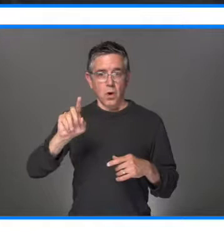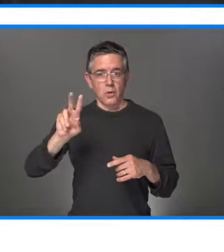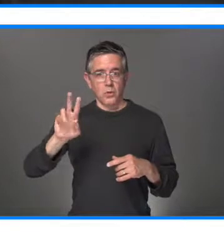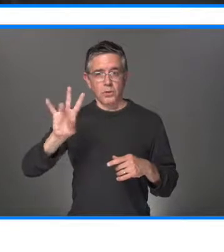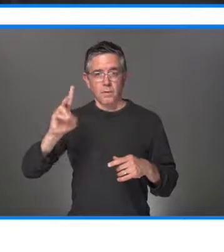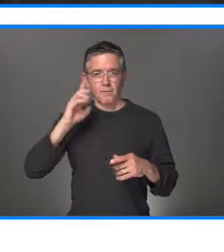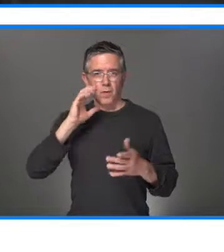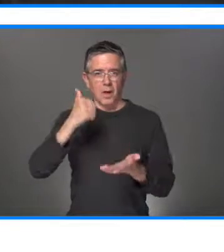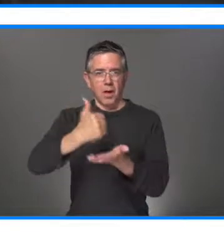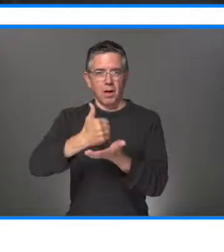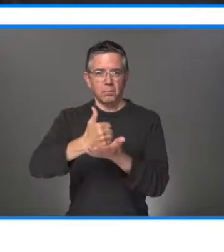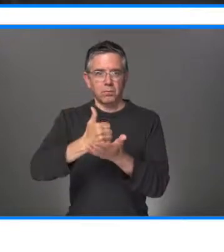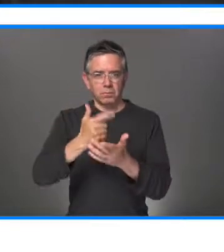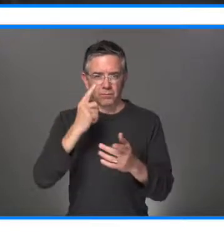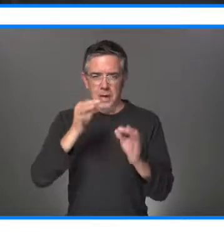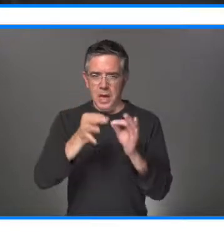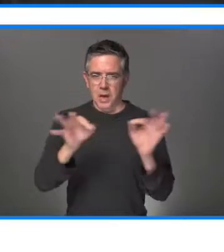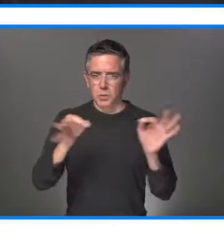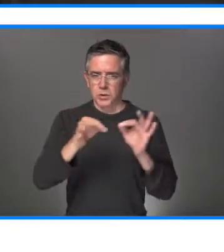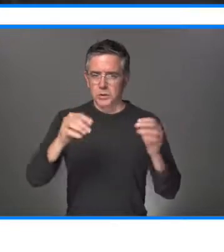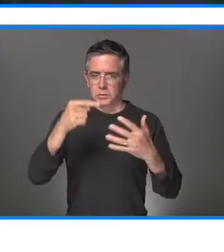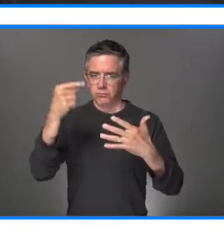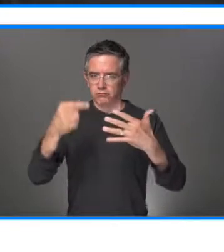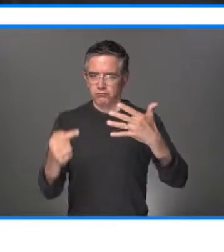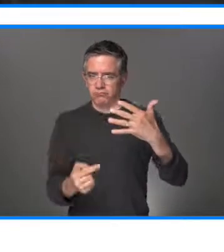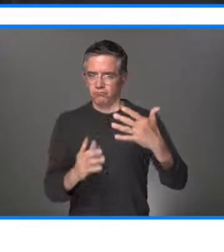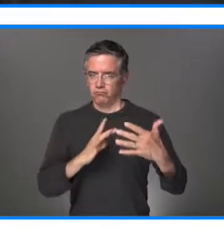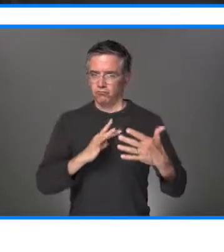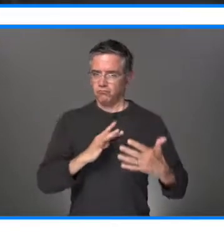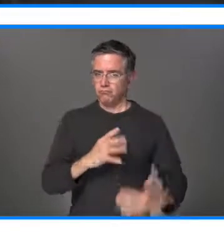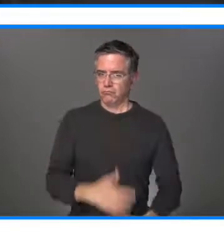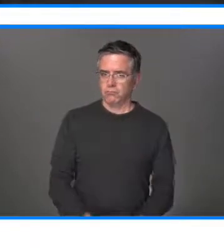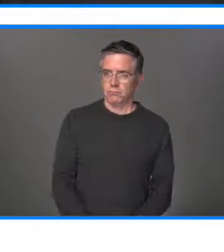Call takers can help you find an appointment and plan your vaccine.